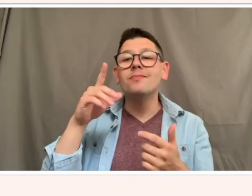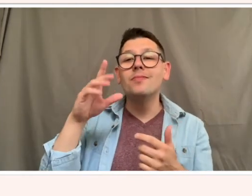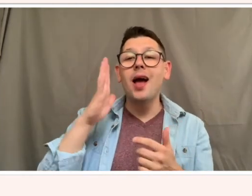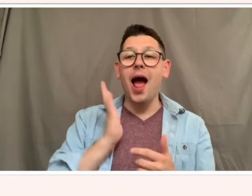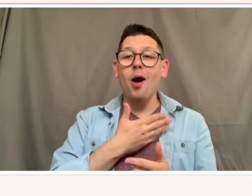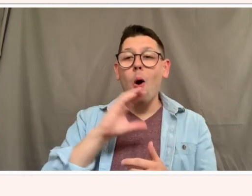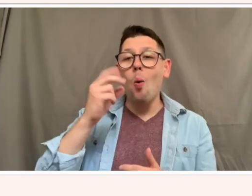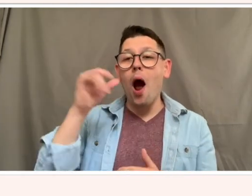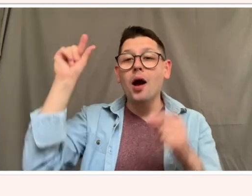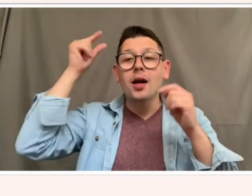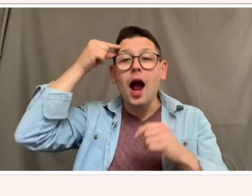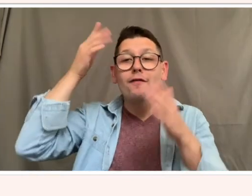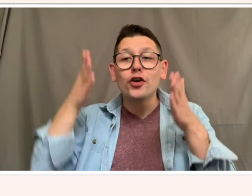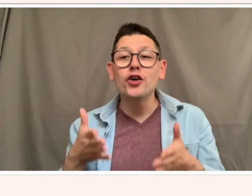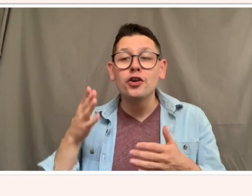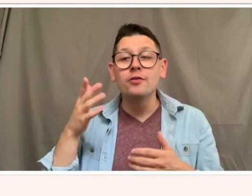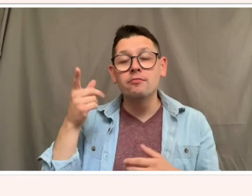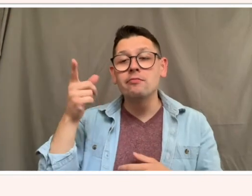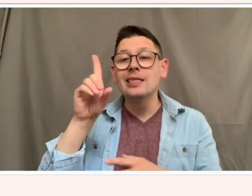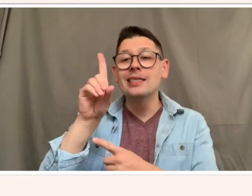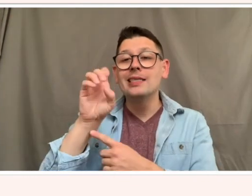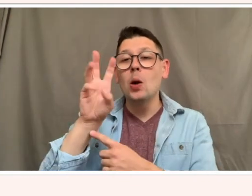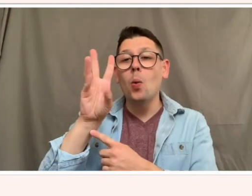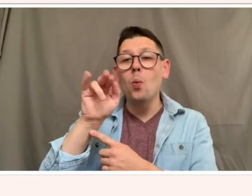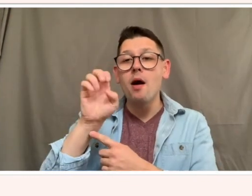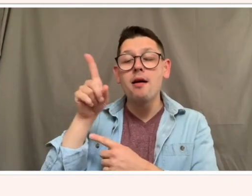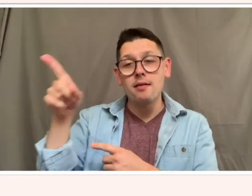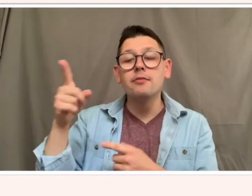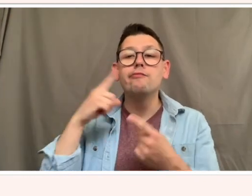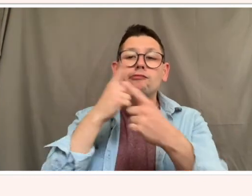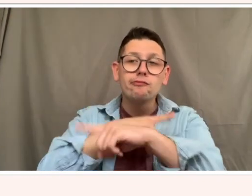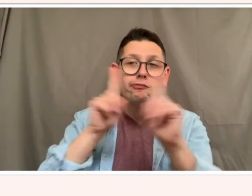a little bit pretext and then talk to you about how we adapted.